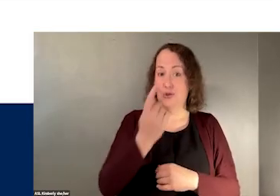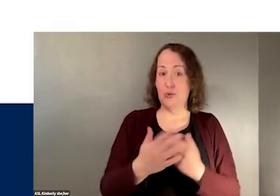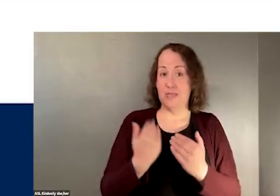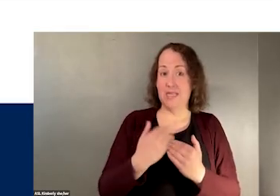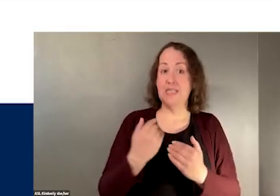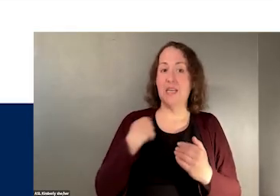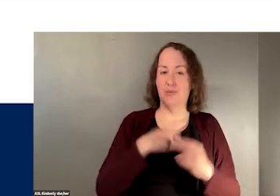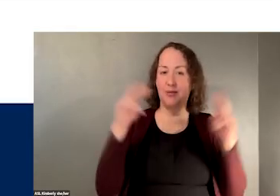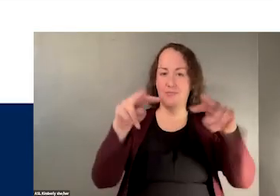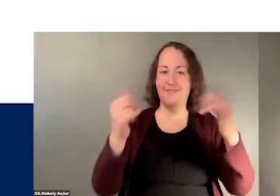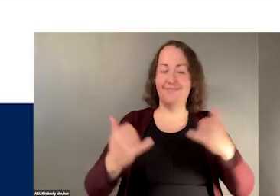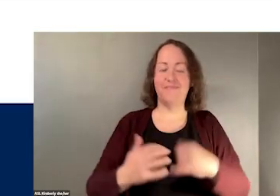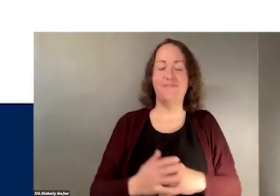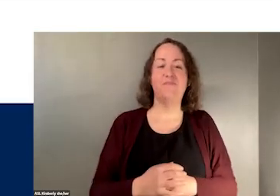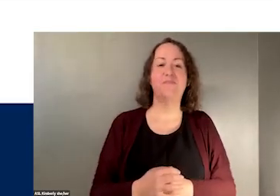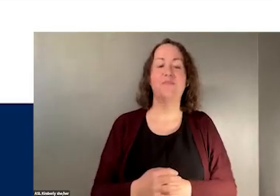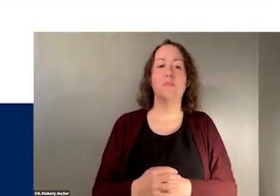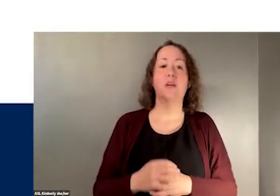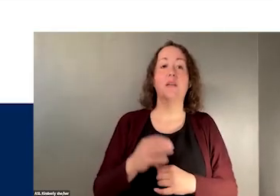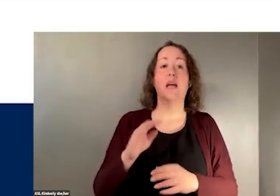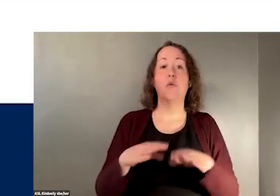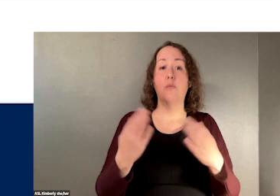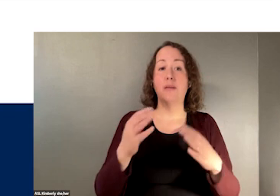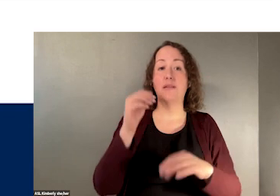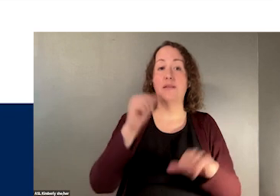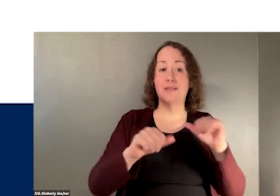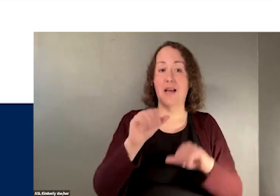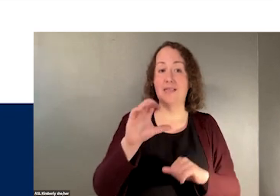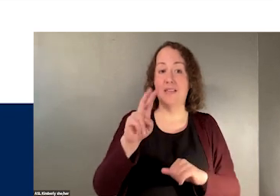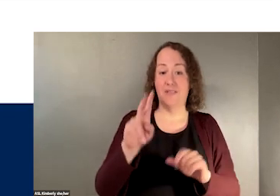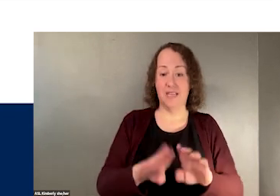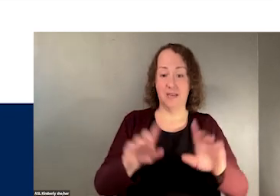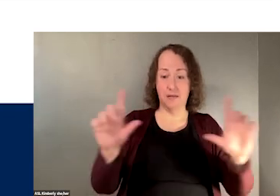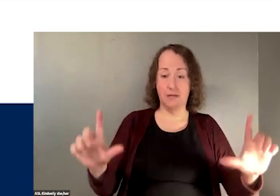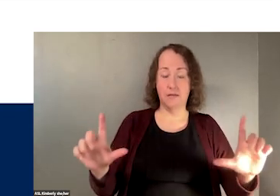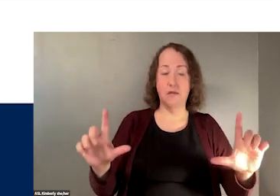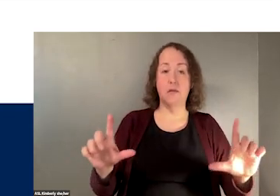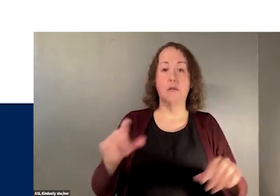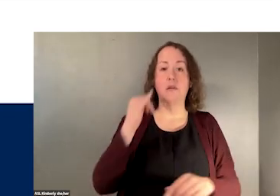When you are in SciENcv and you are the PI and you are ready --